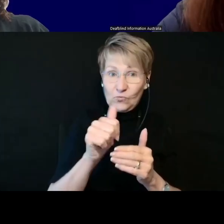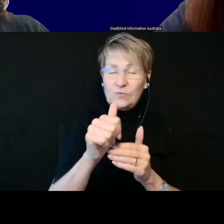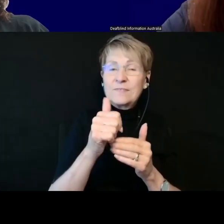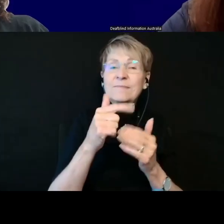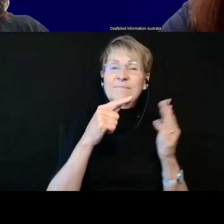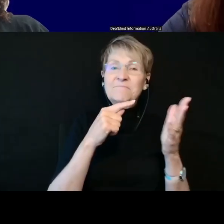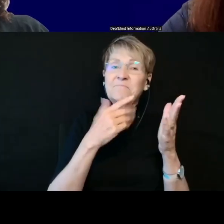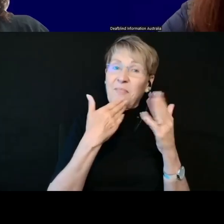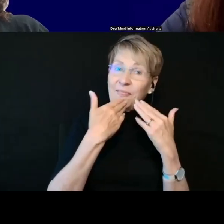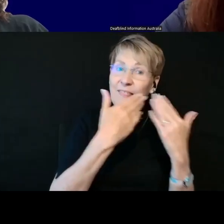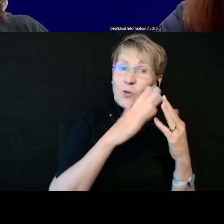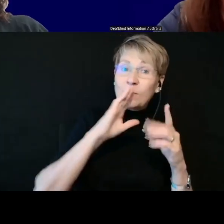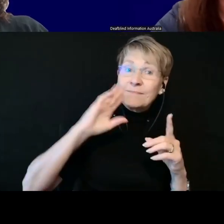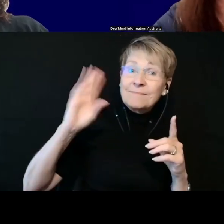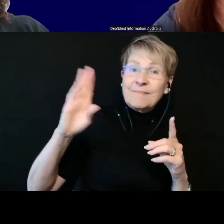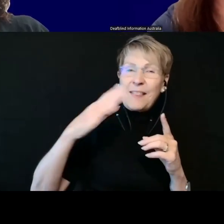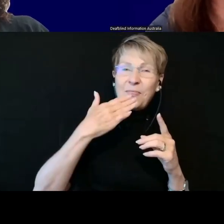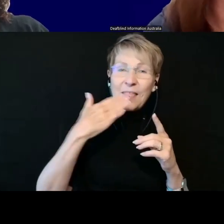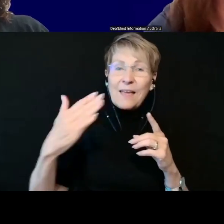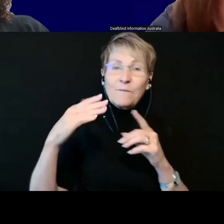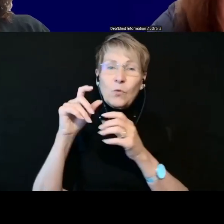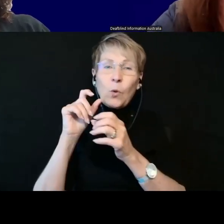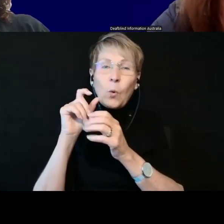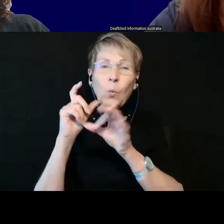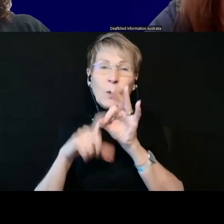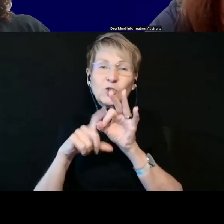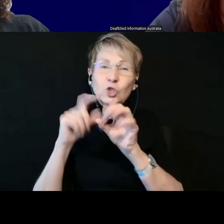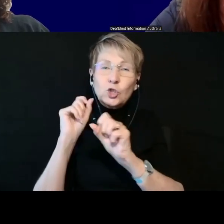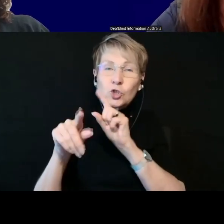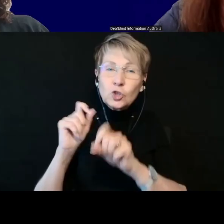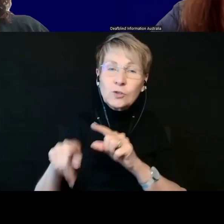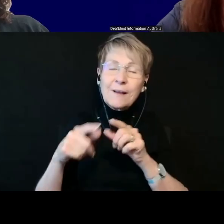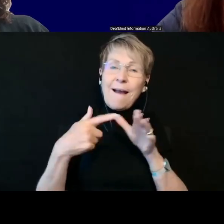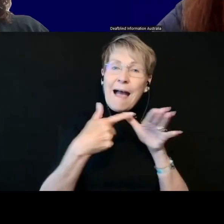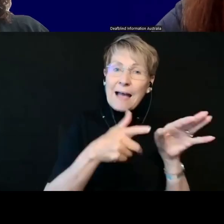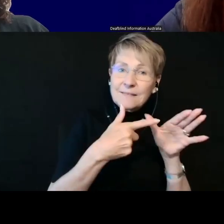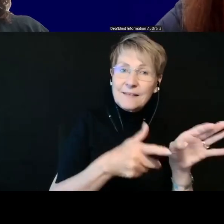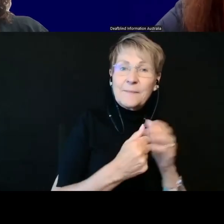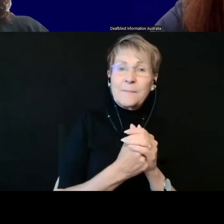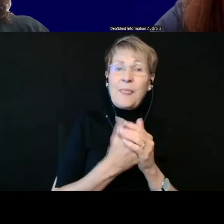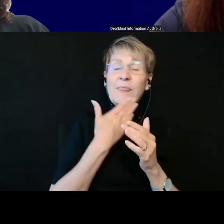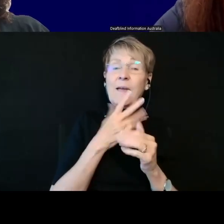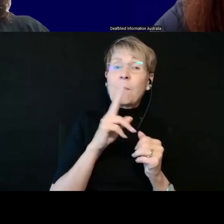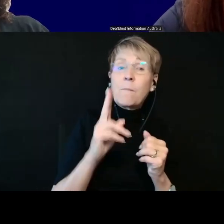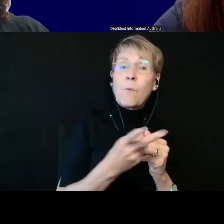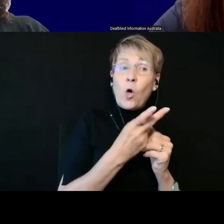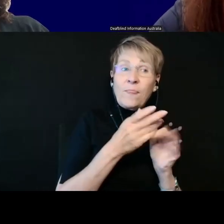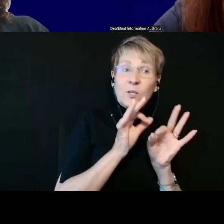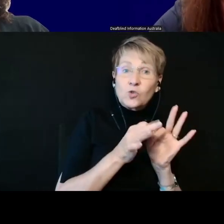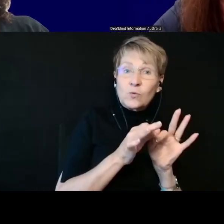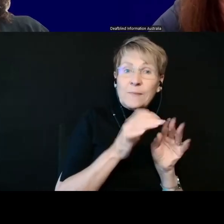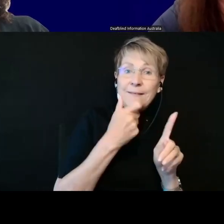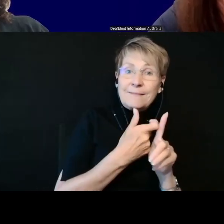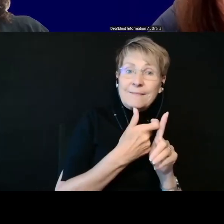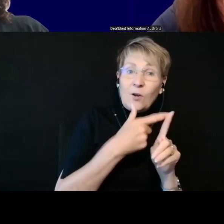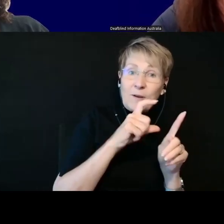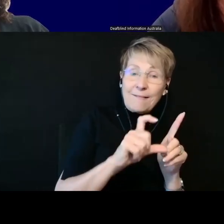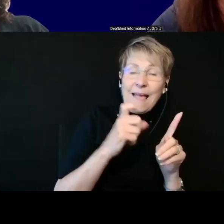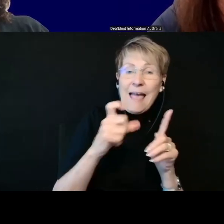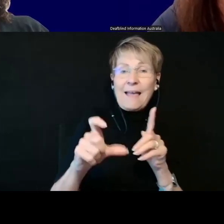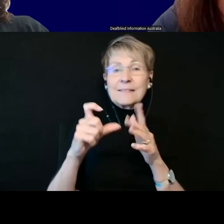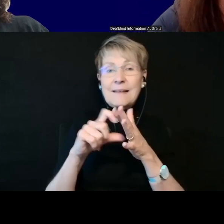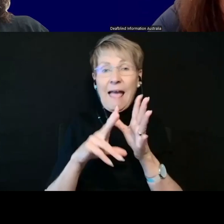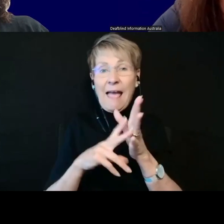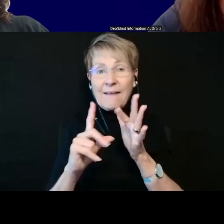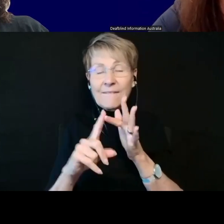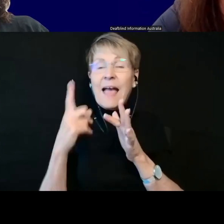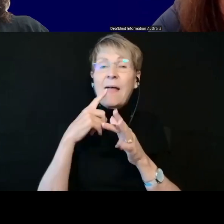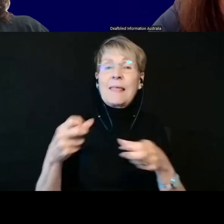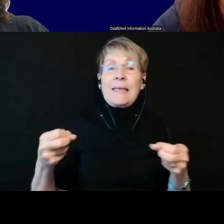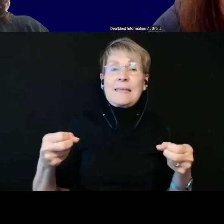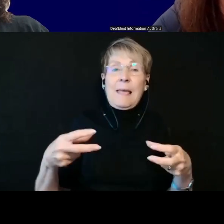fielding all those questions. Thank you to our interpreters Karen and Dave and our captioner Lee.